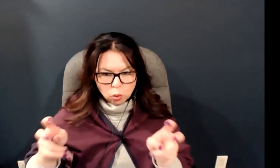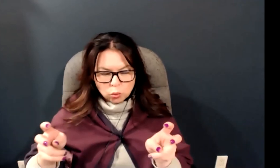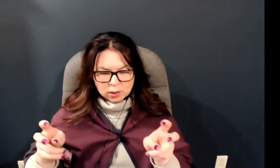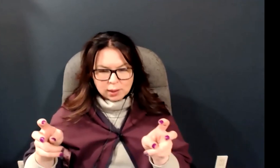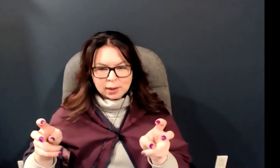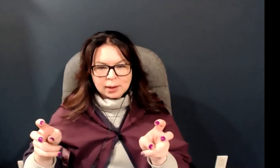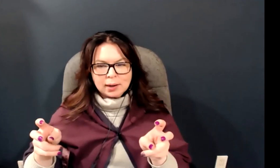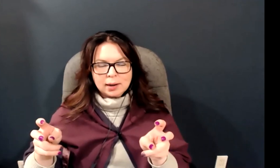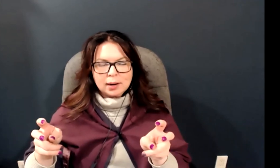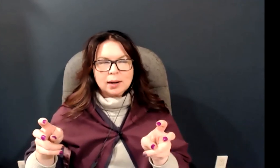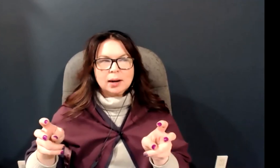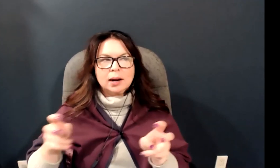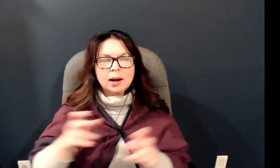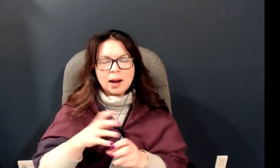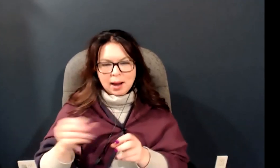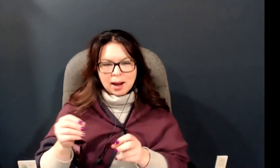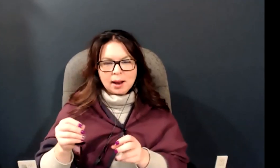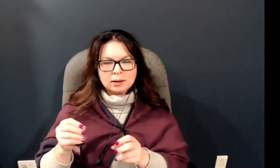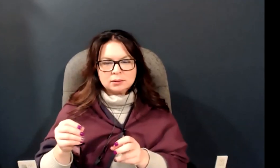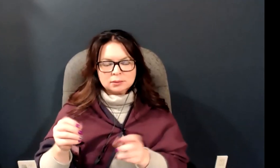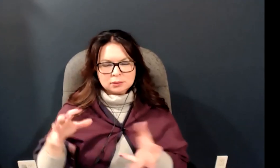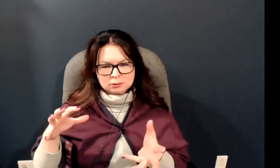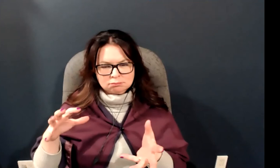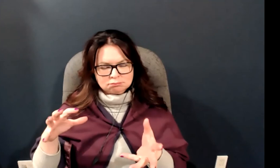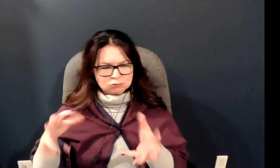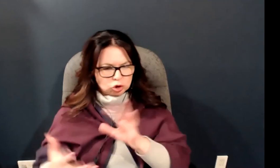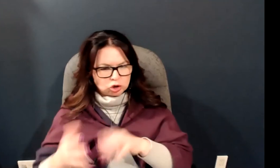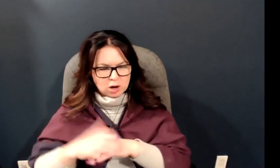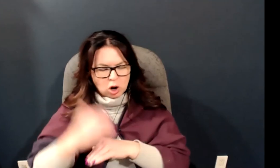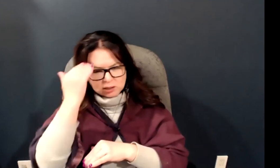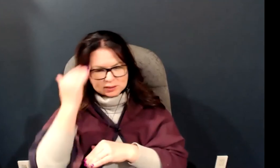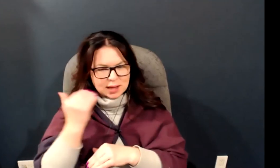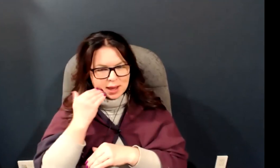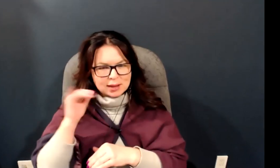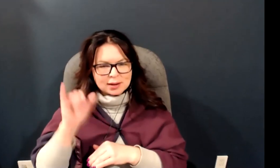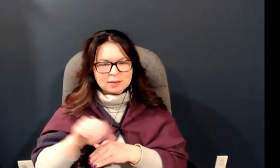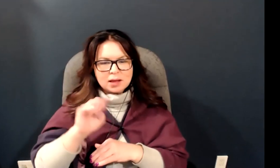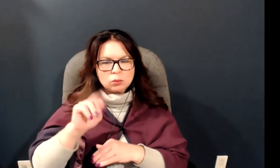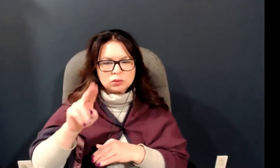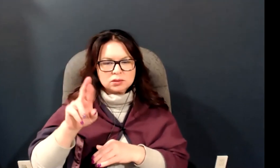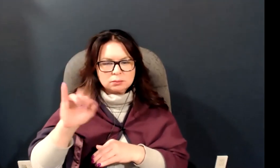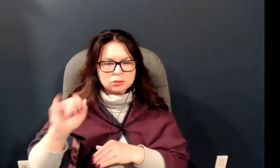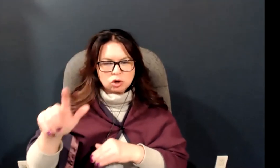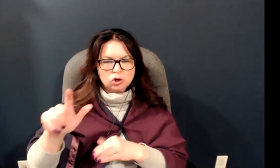to Black people of course never right there in New York, even though we have our own blemishes